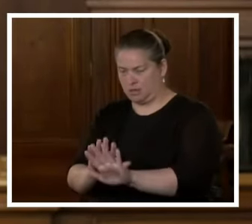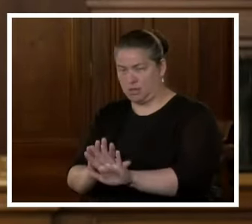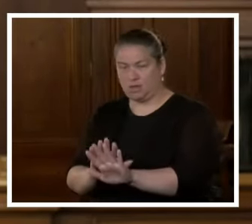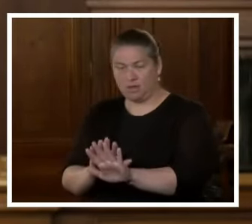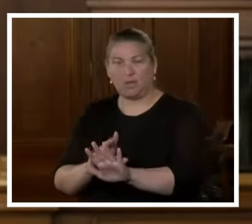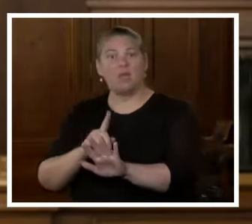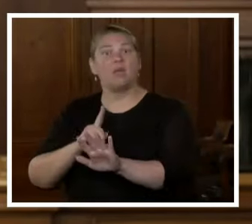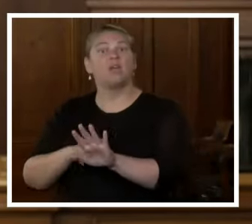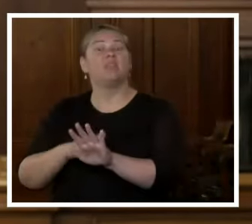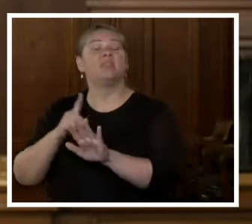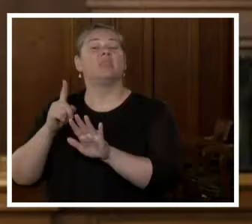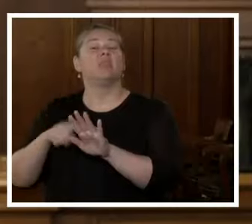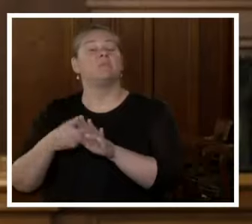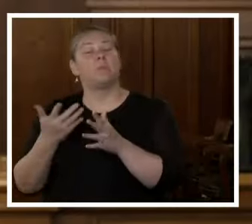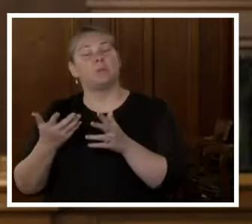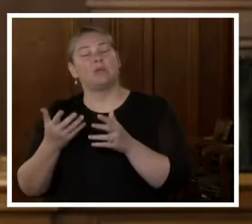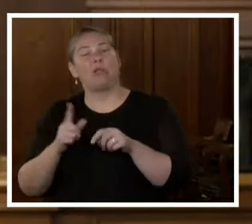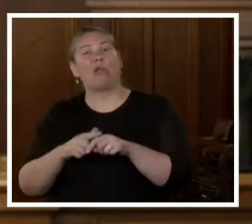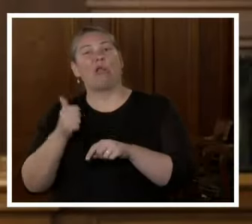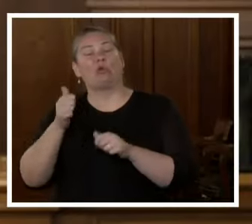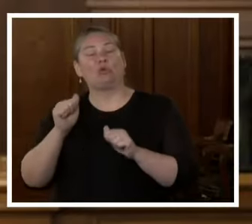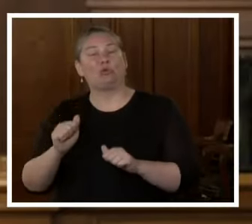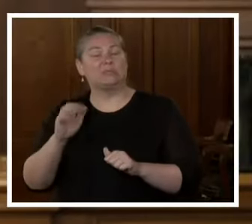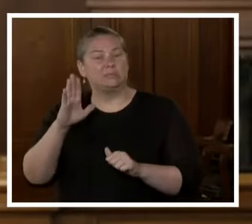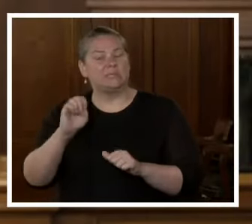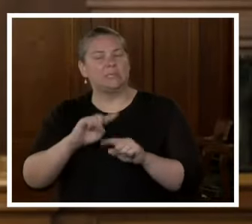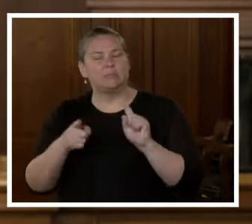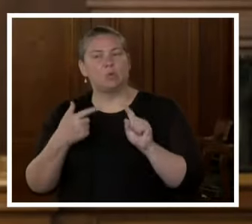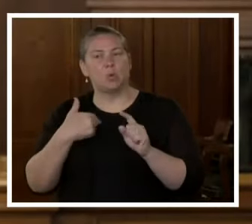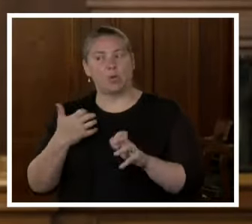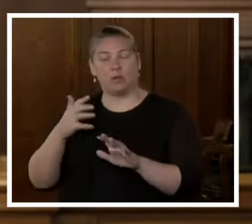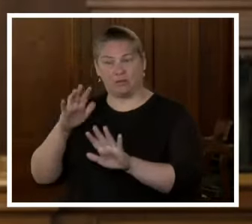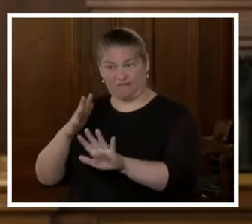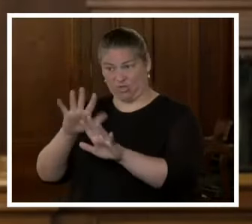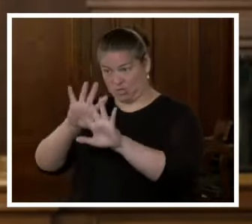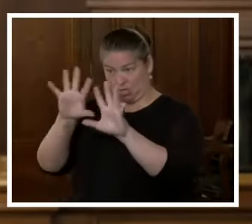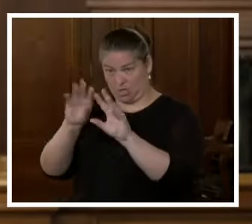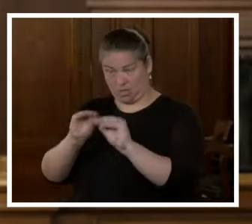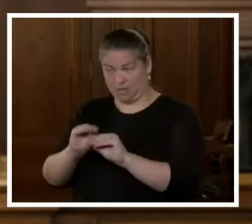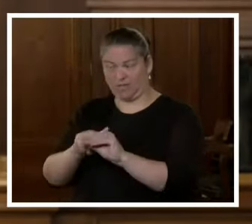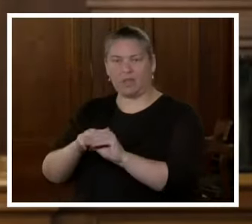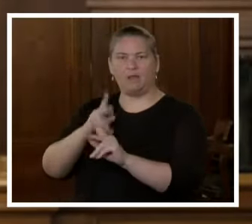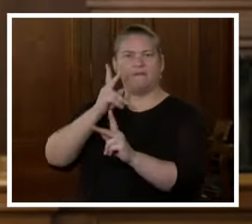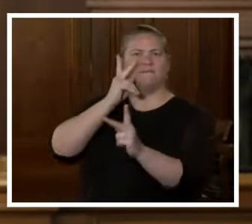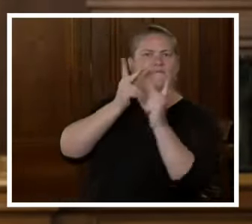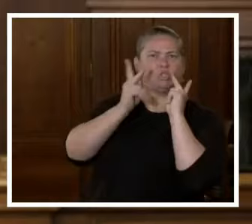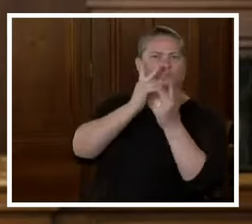KENTUCKY WITH THE TRUTH, REGARDLESS OF WHAT IT IS, THAT